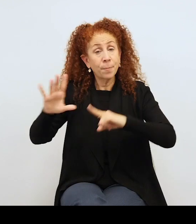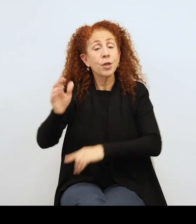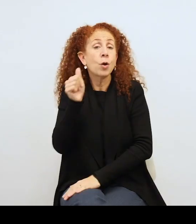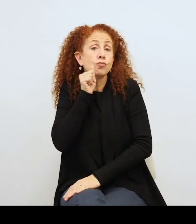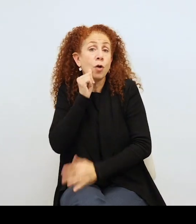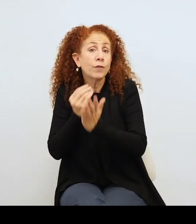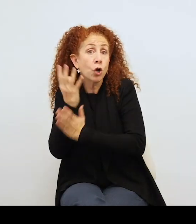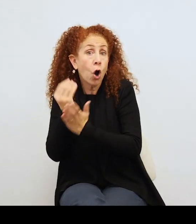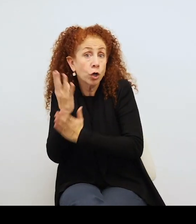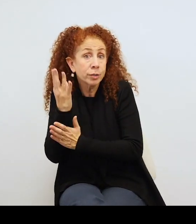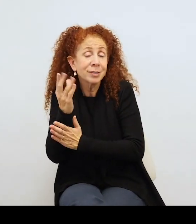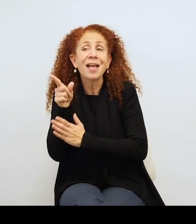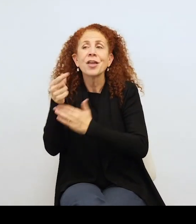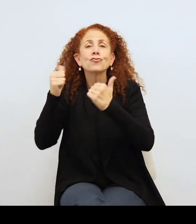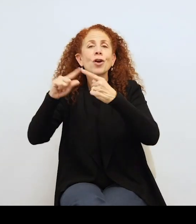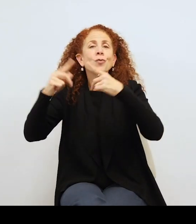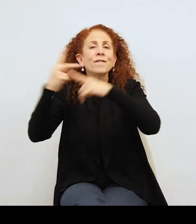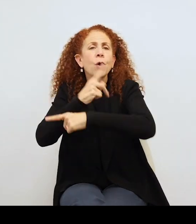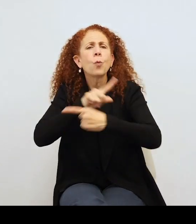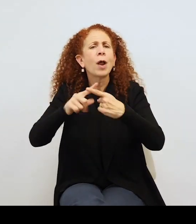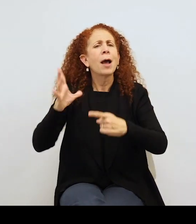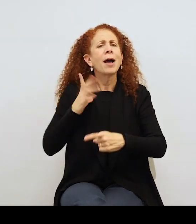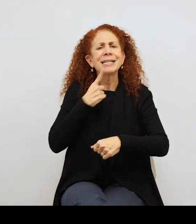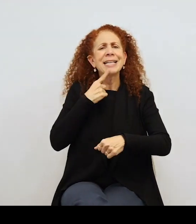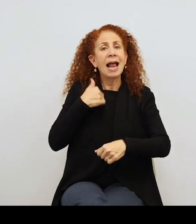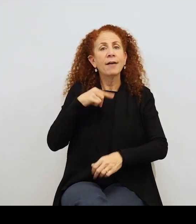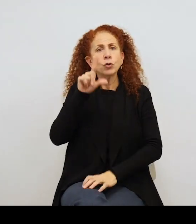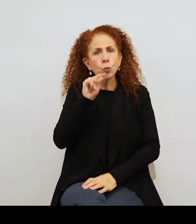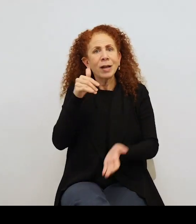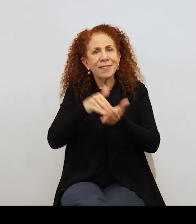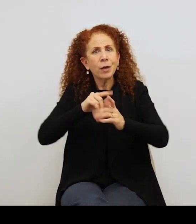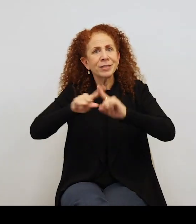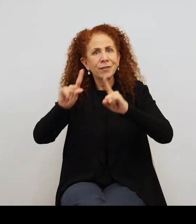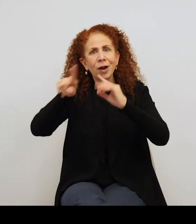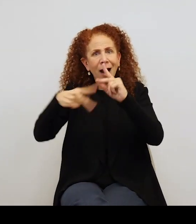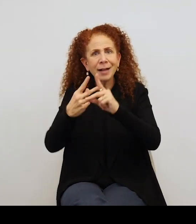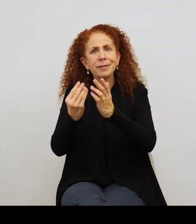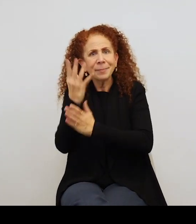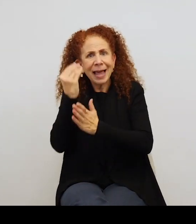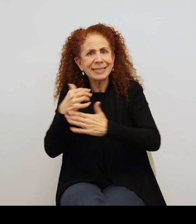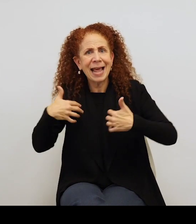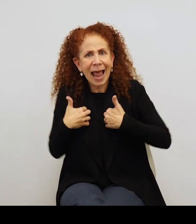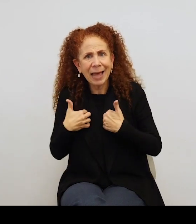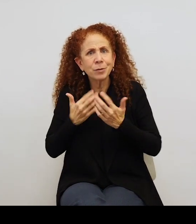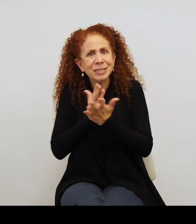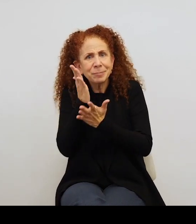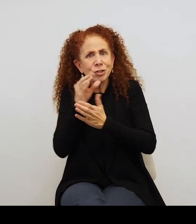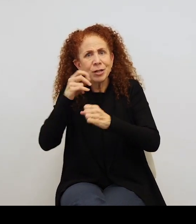When they're trying to figure out-- when I said to you they had 20,000 different plants and animal species in Berlin, a large part